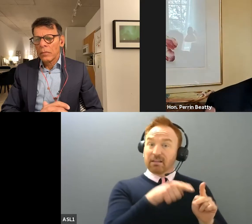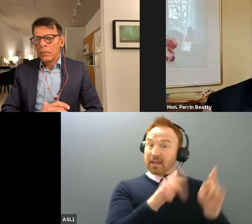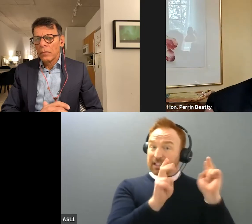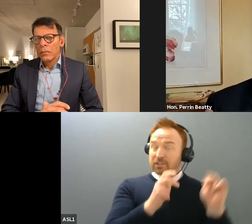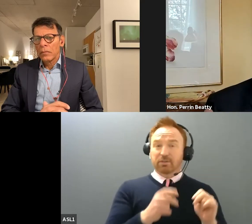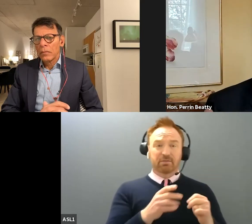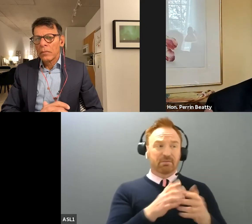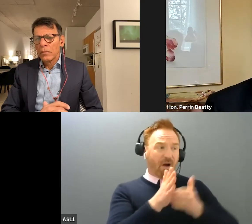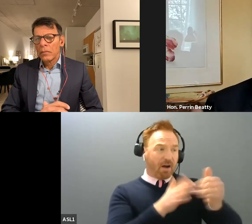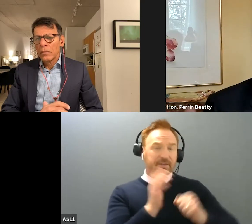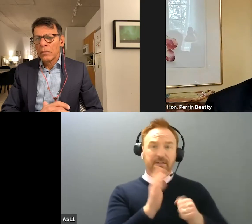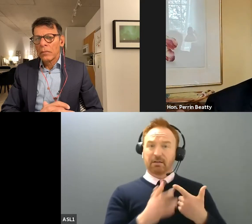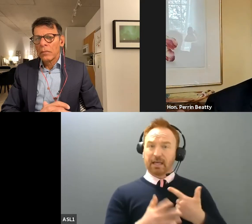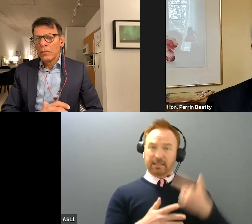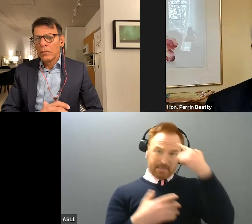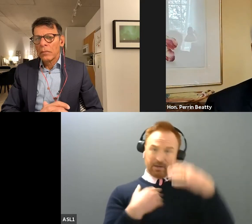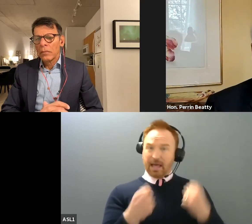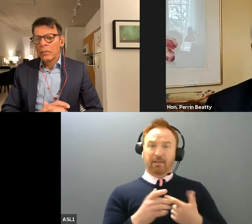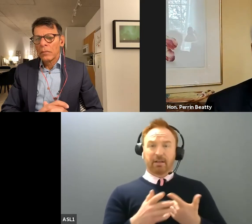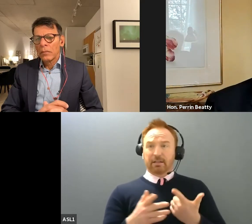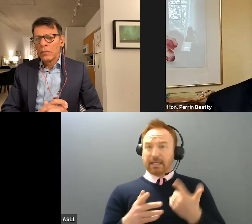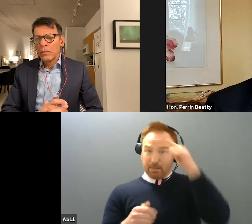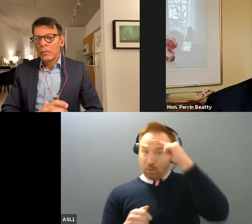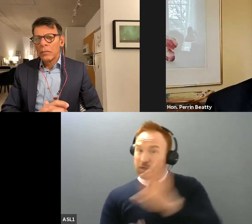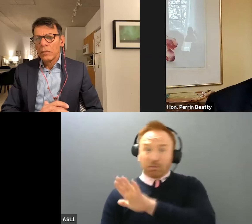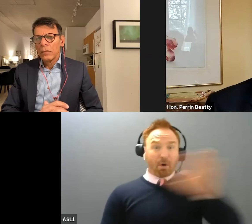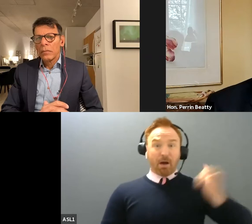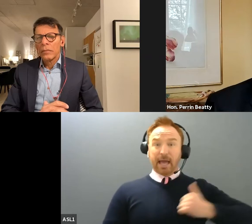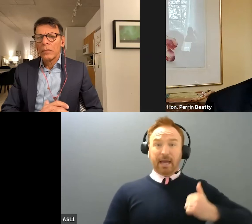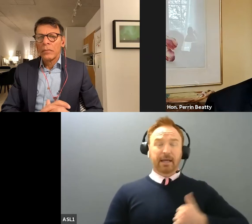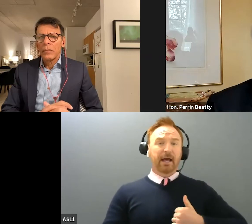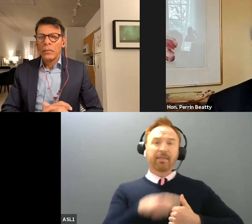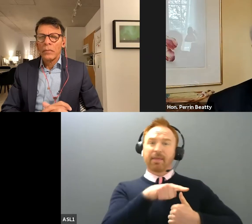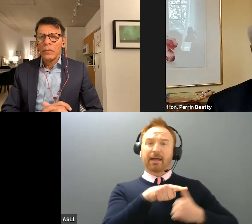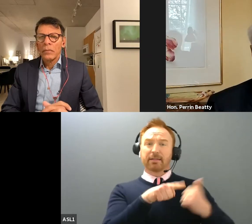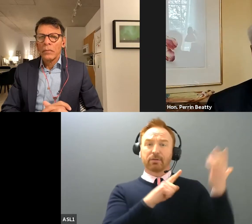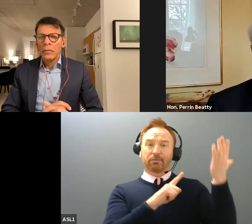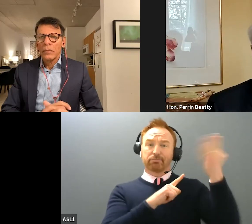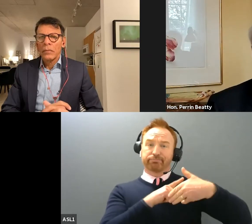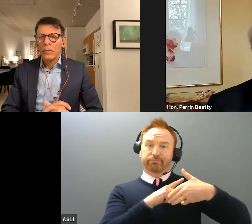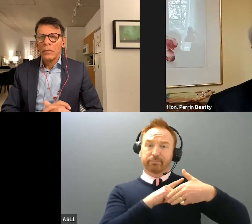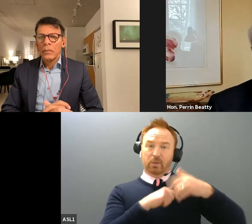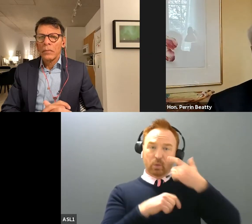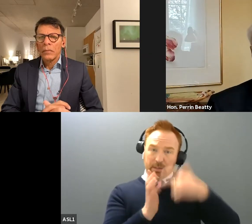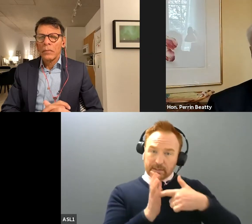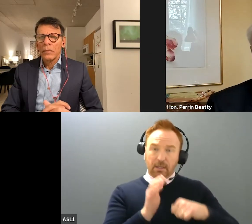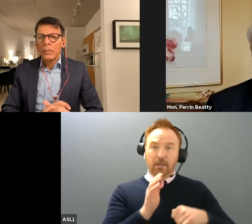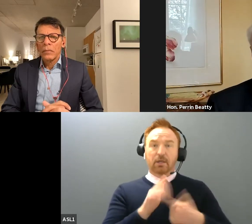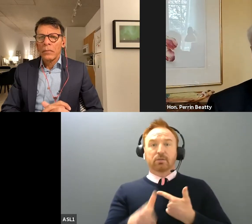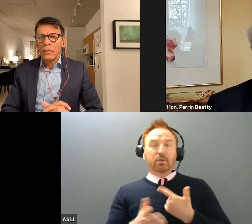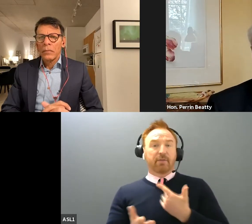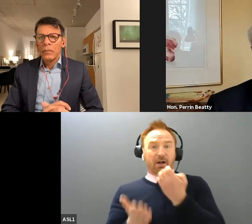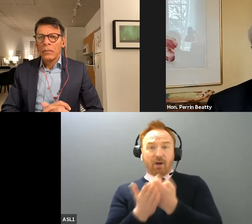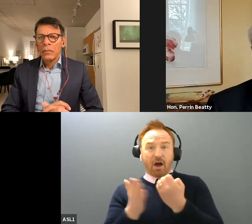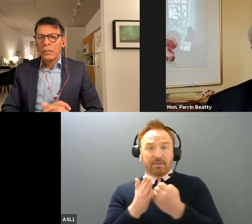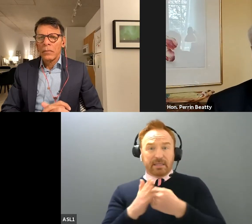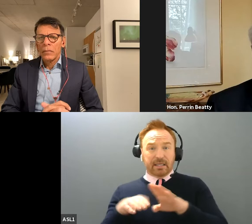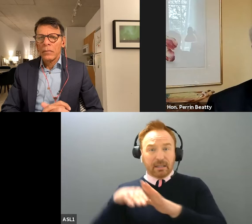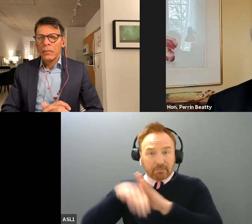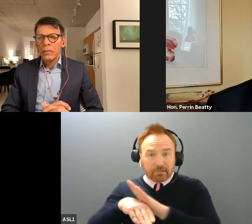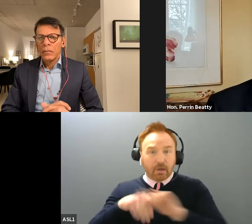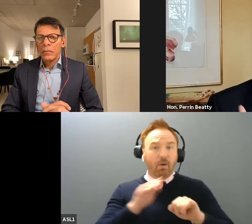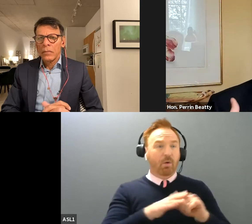ways to employers across the country. And the the loss to our economy and the social costs of mental